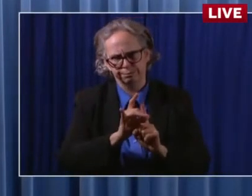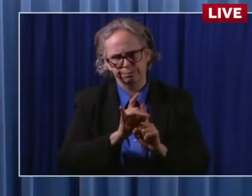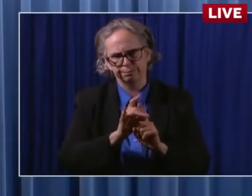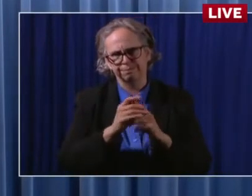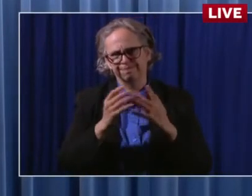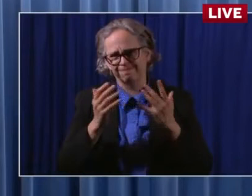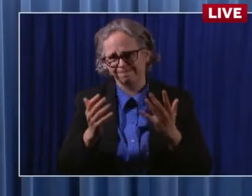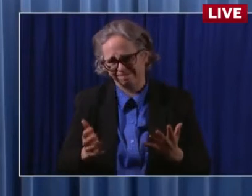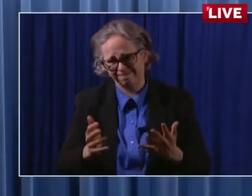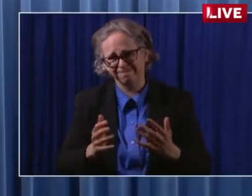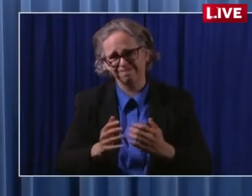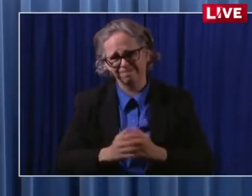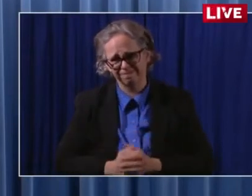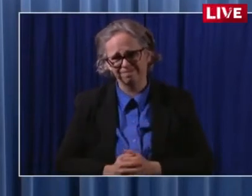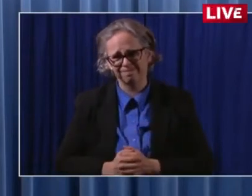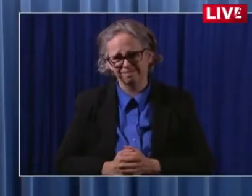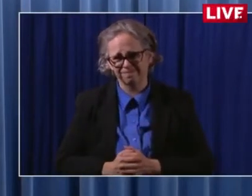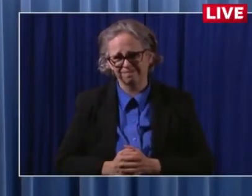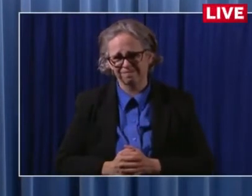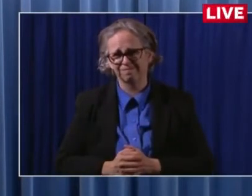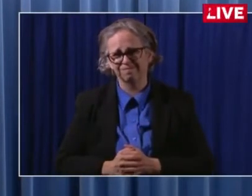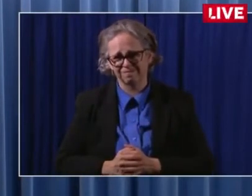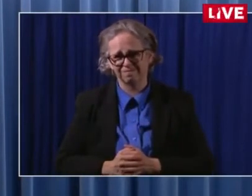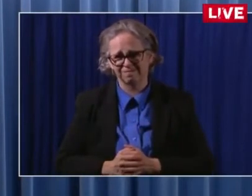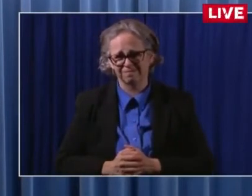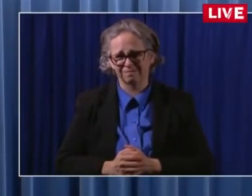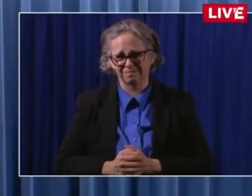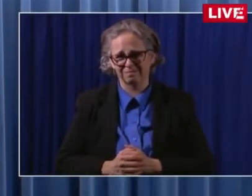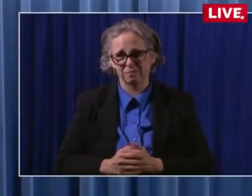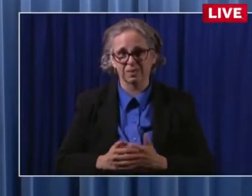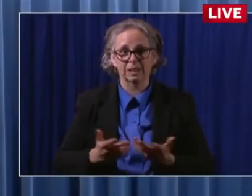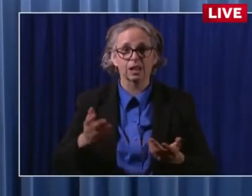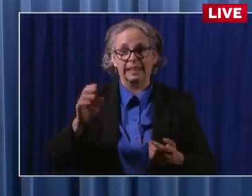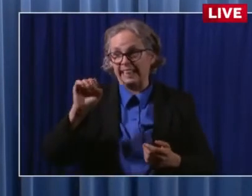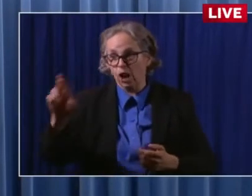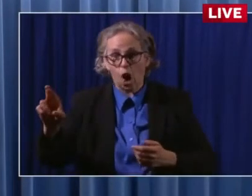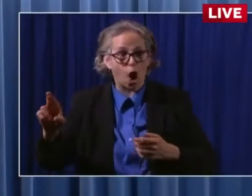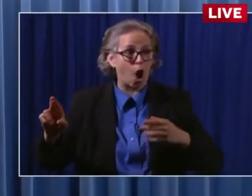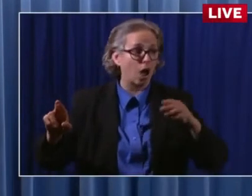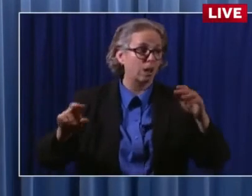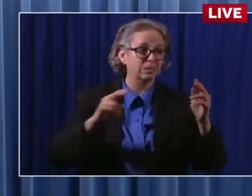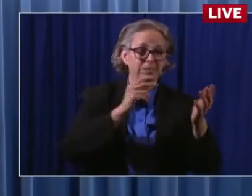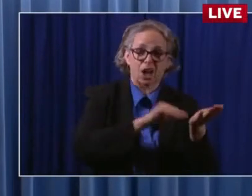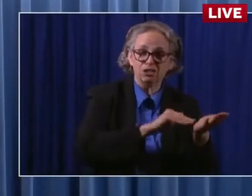DUE TO CLINICAL AND REPORTING LAGS, THESE MAY INCREASE SOME.